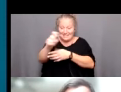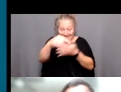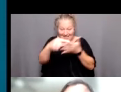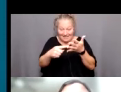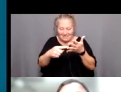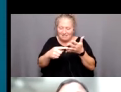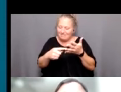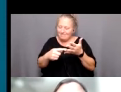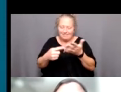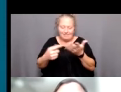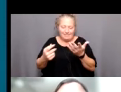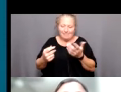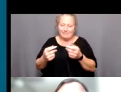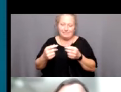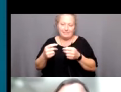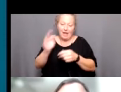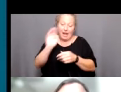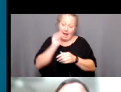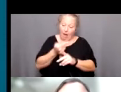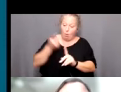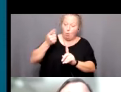transitional needs.